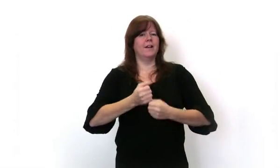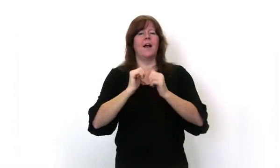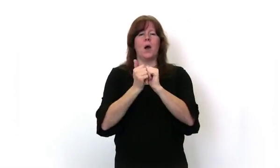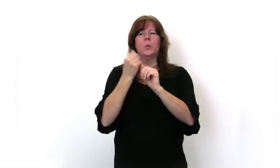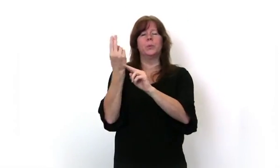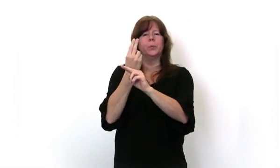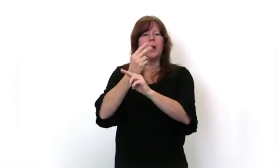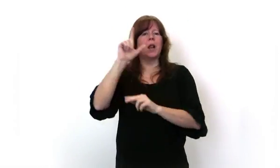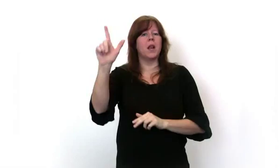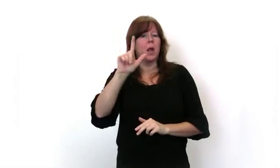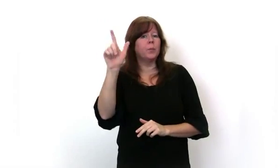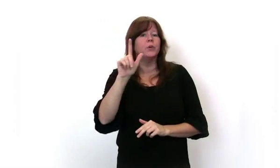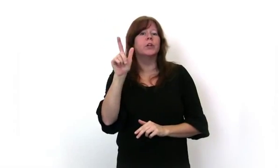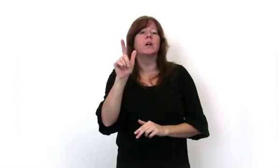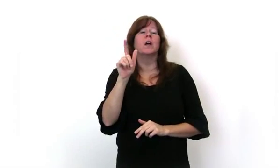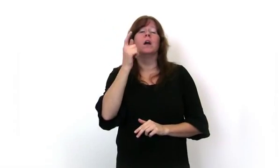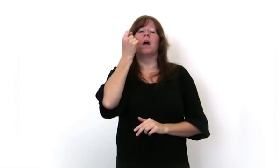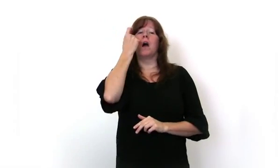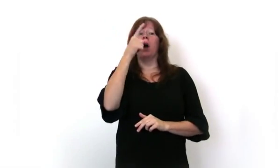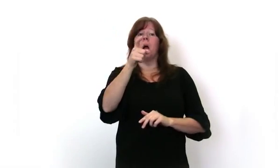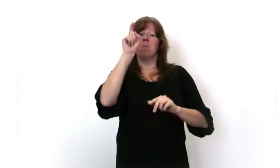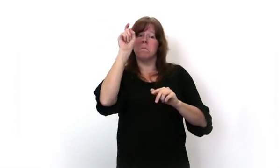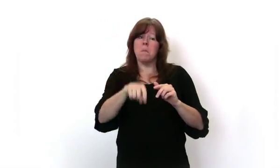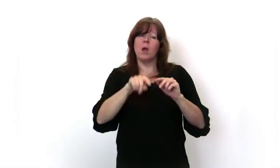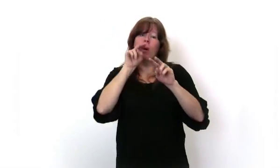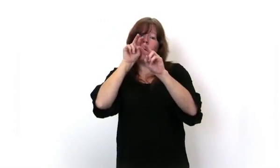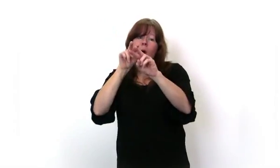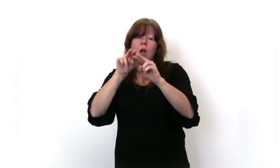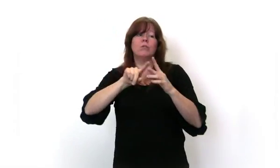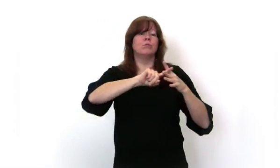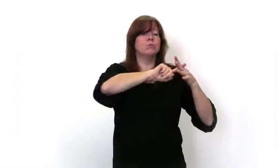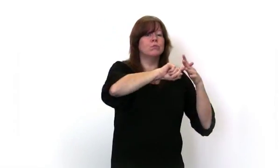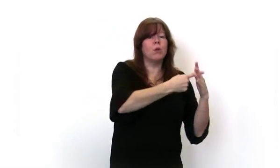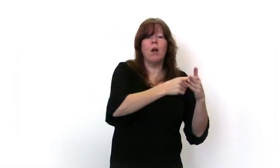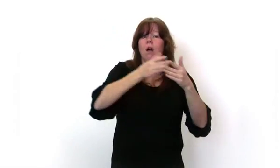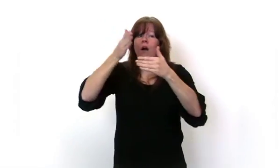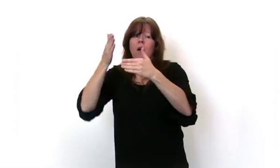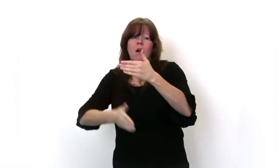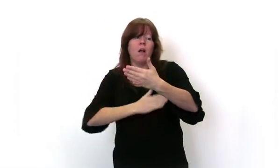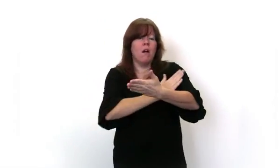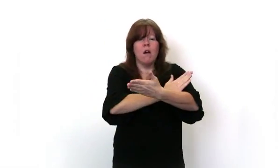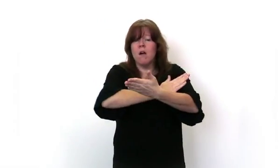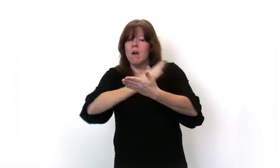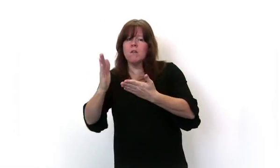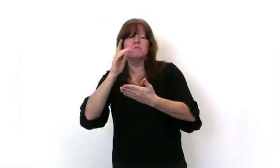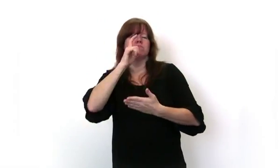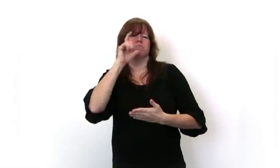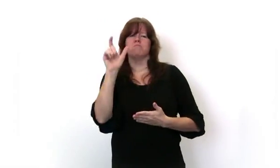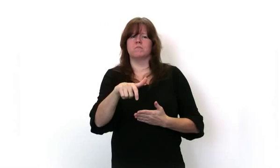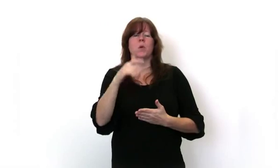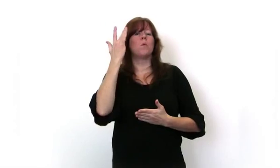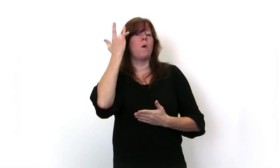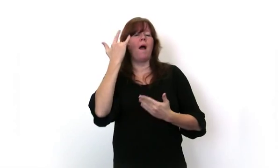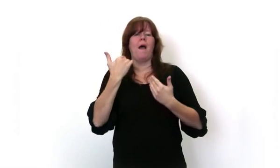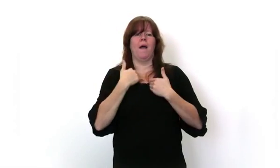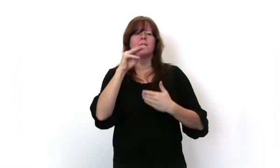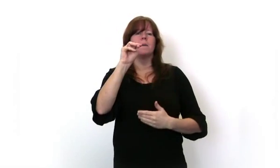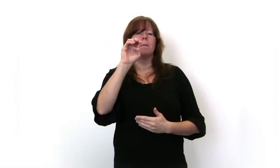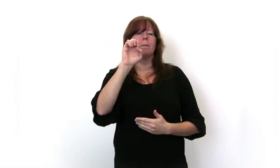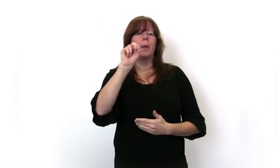how to use the library. You do not have to watch it from start to ﬁnish.